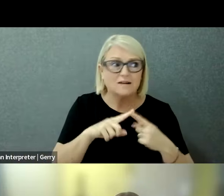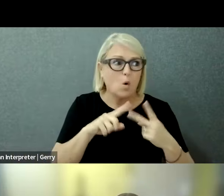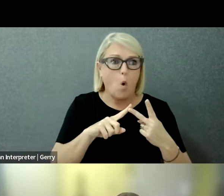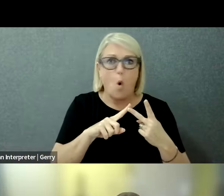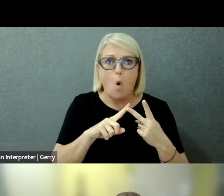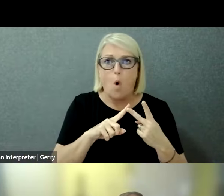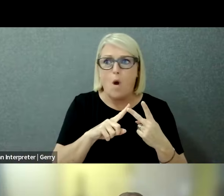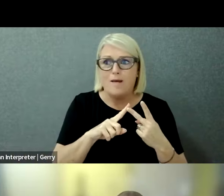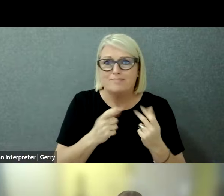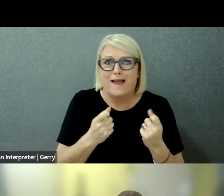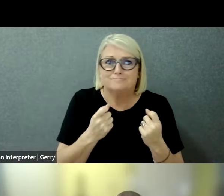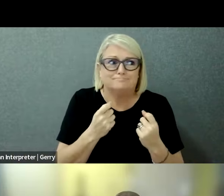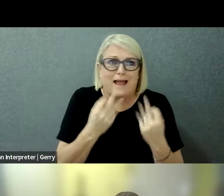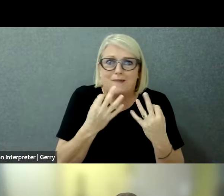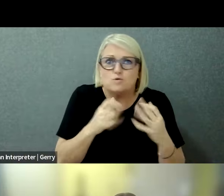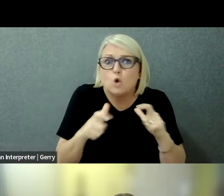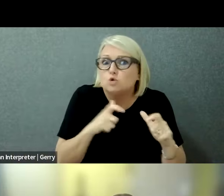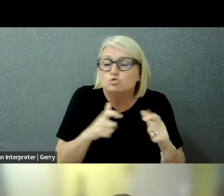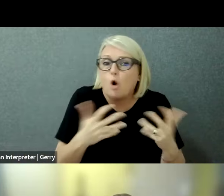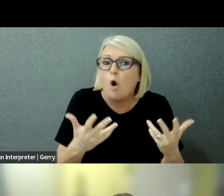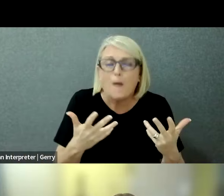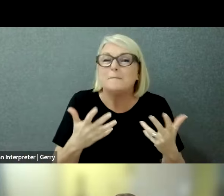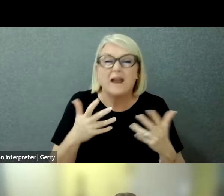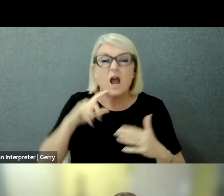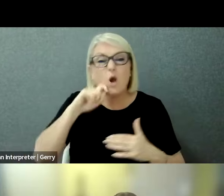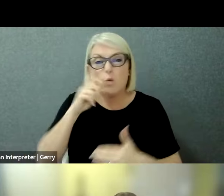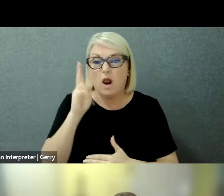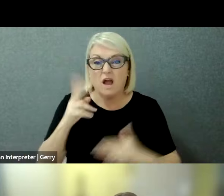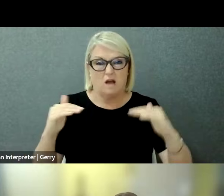into a new system that's also inequitable. And so this is the moment in time to go,